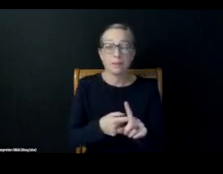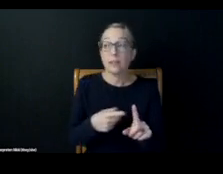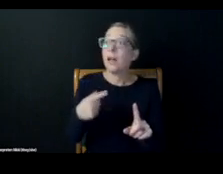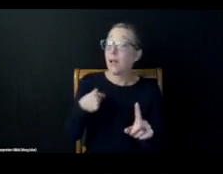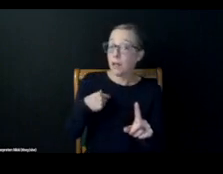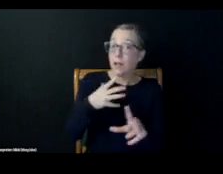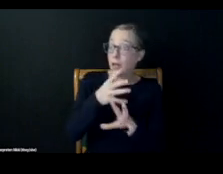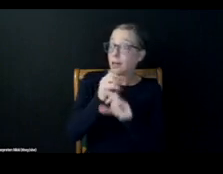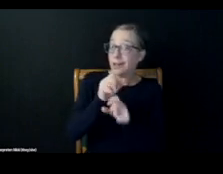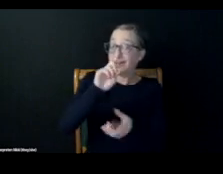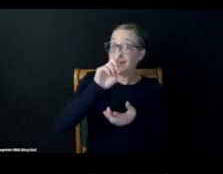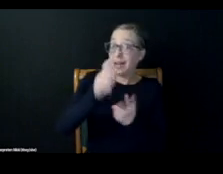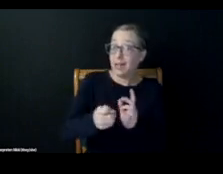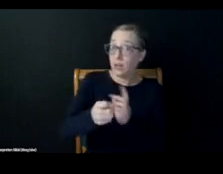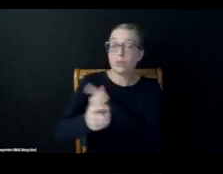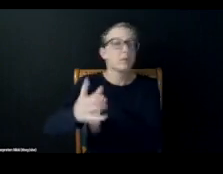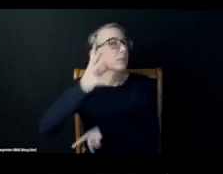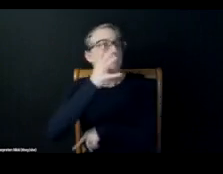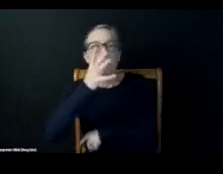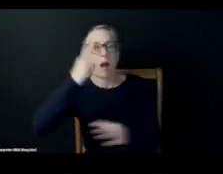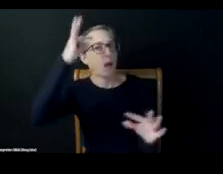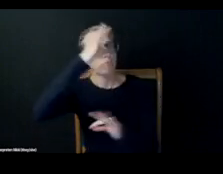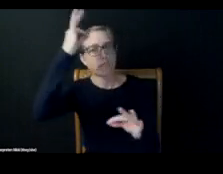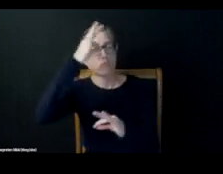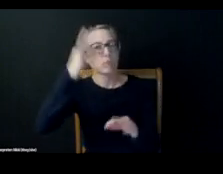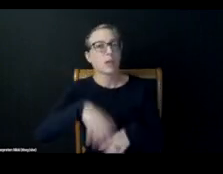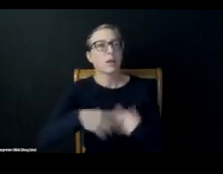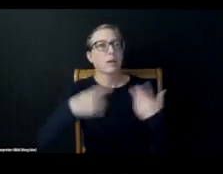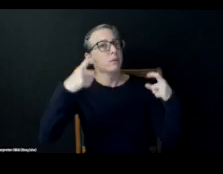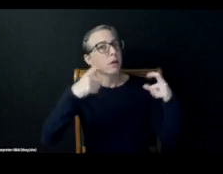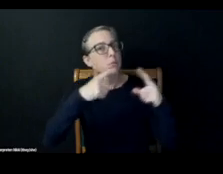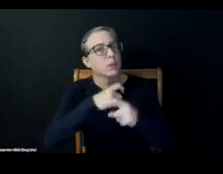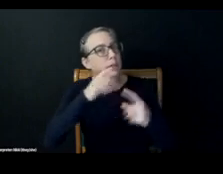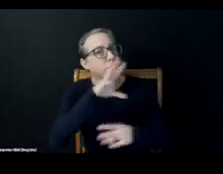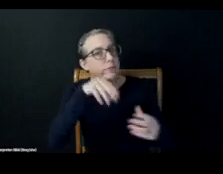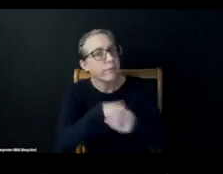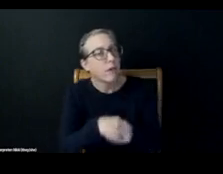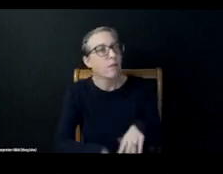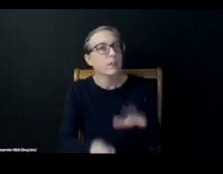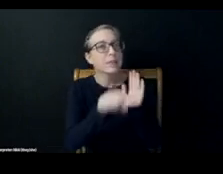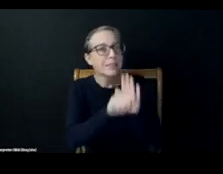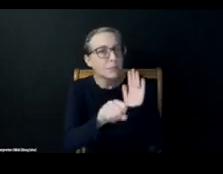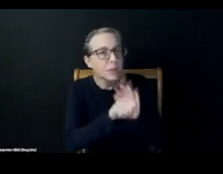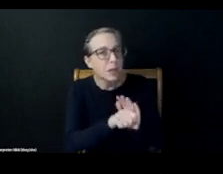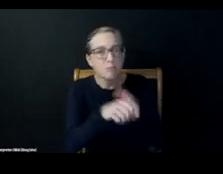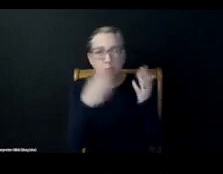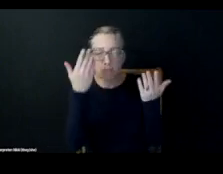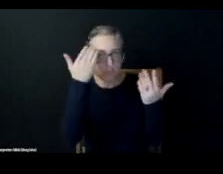or the symptoms or anything. She was only 21 years old when I was born.